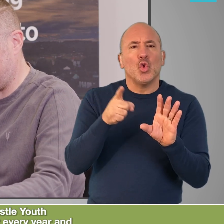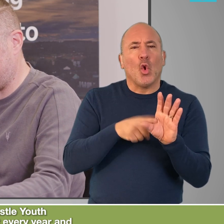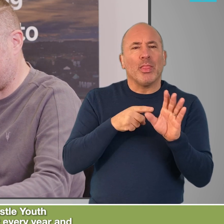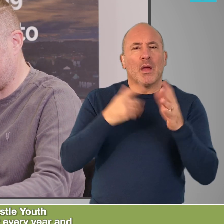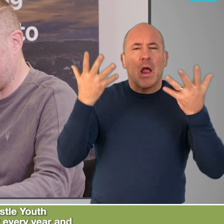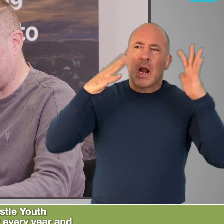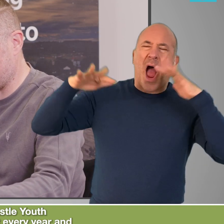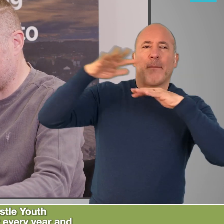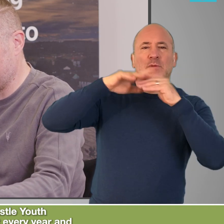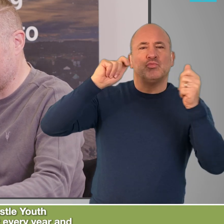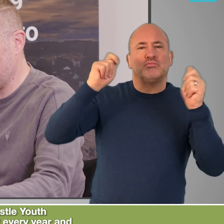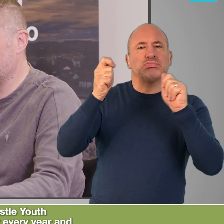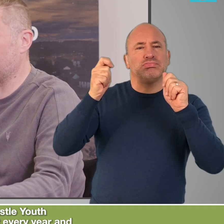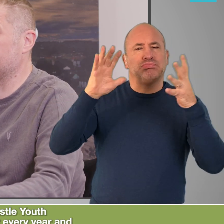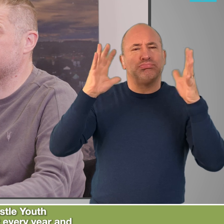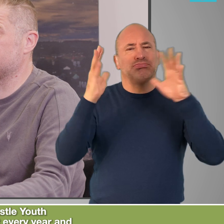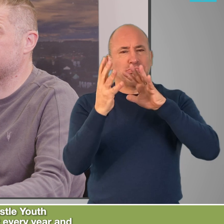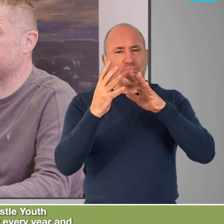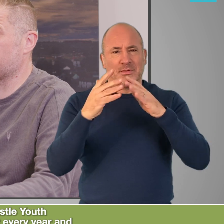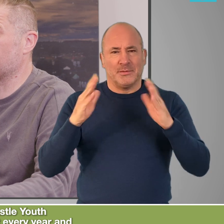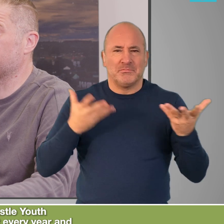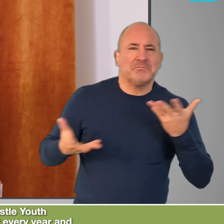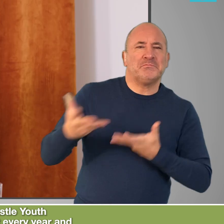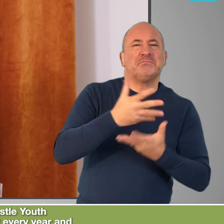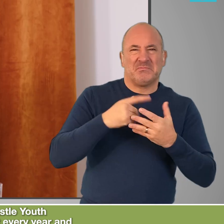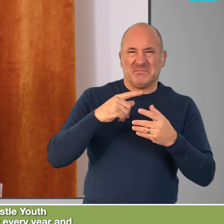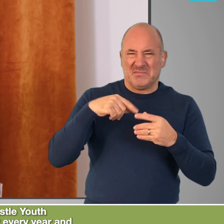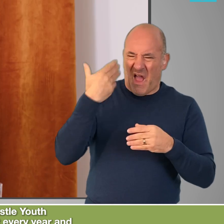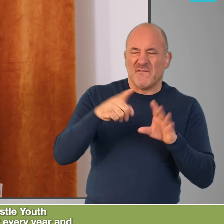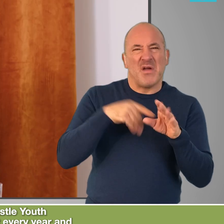I attend the Newcastle Youth Climate Change Summit every year and